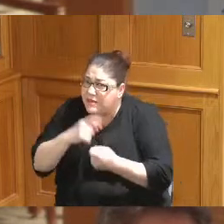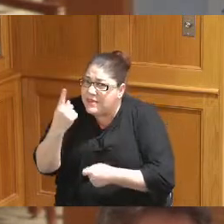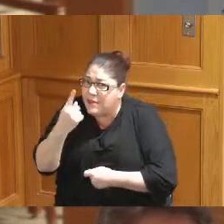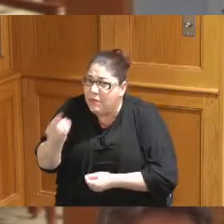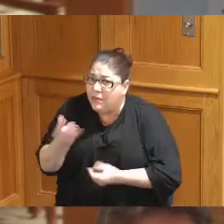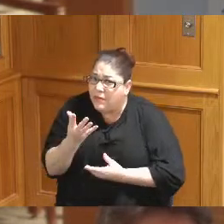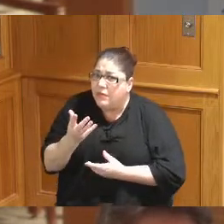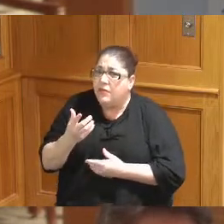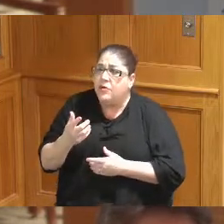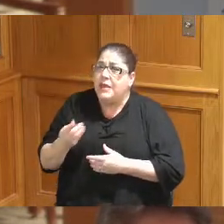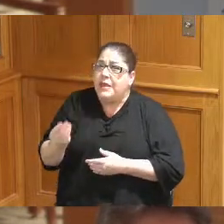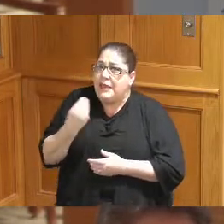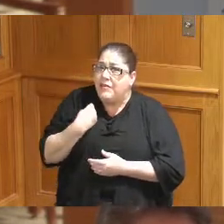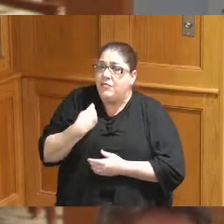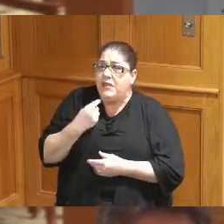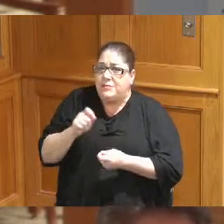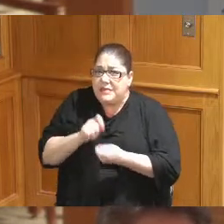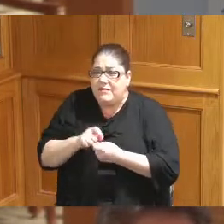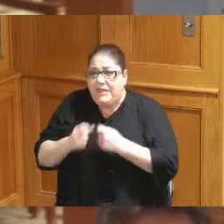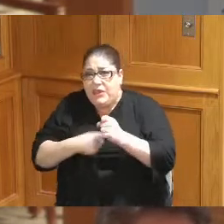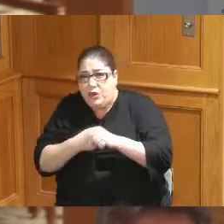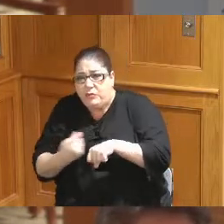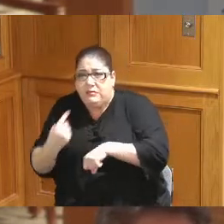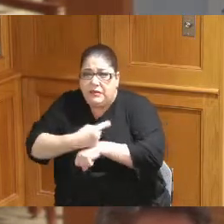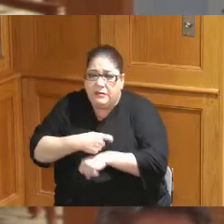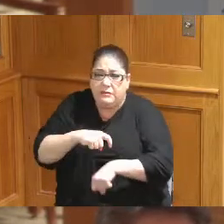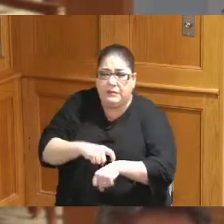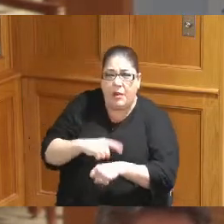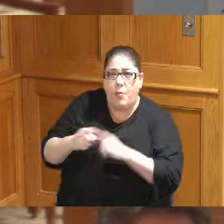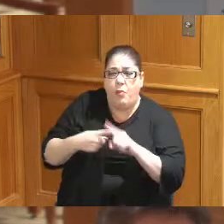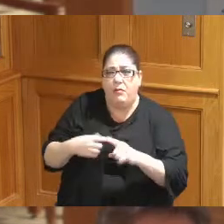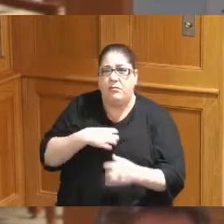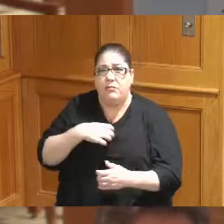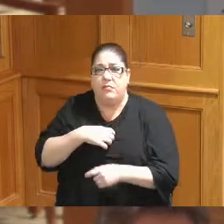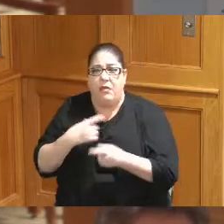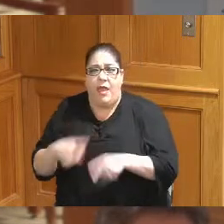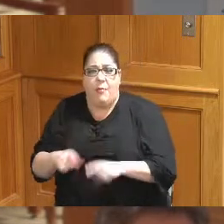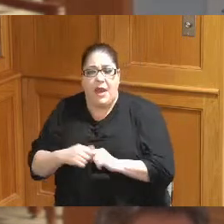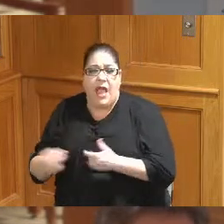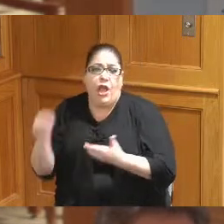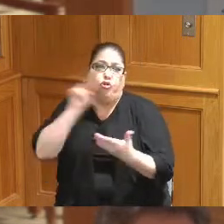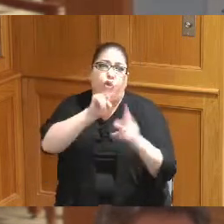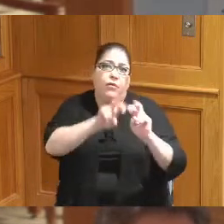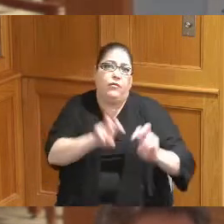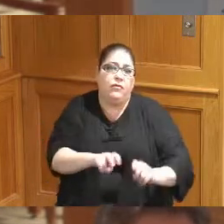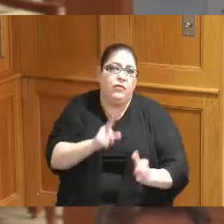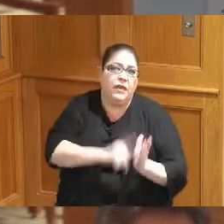can reference of I can I can make some I can go back and I can look some specifics coming from